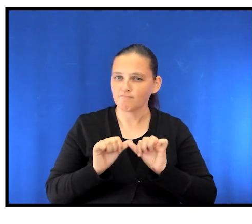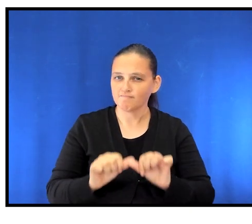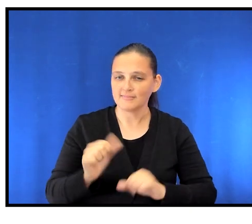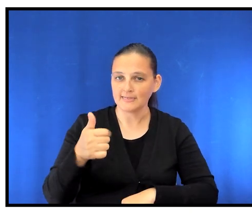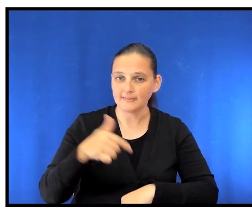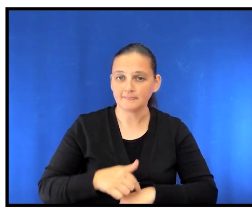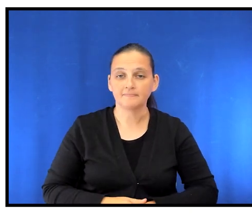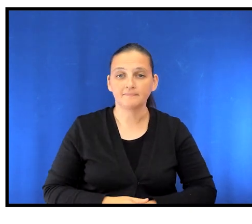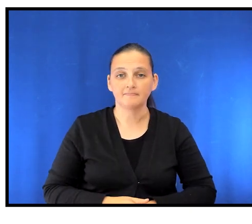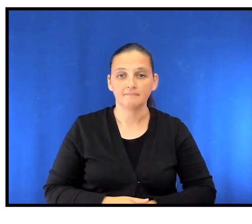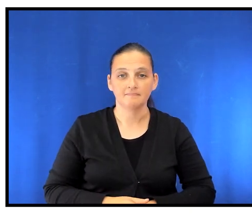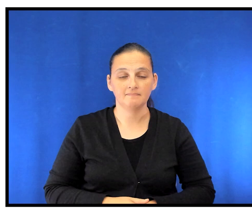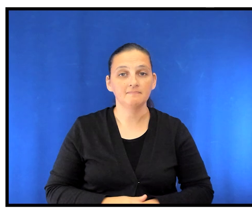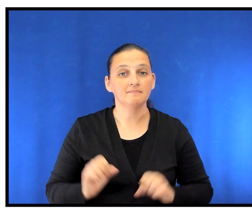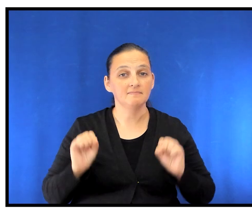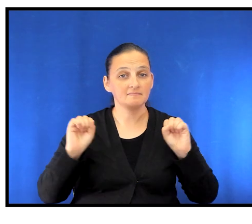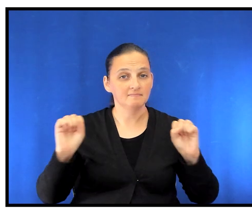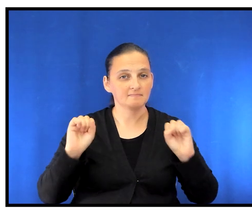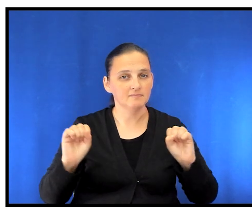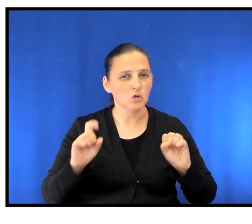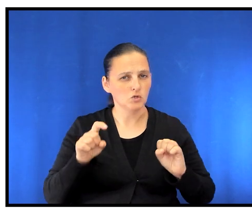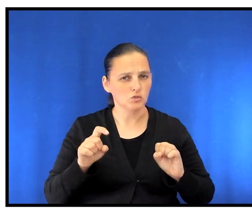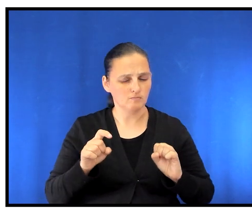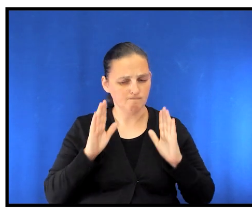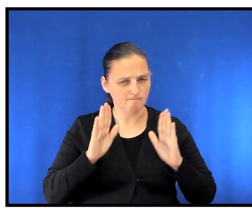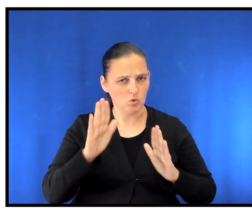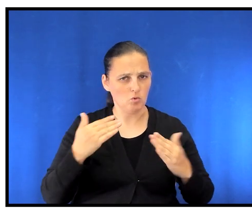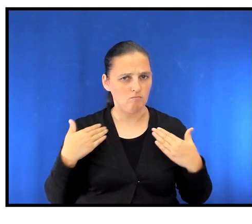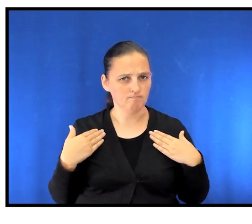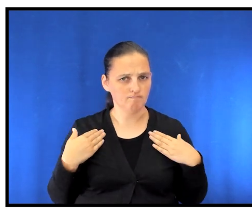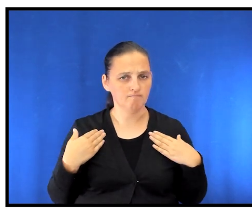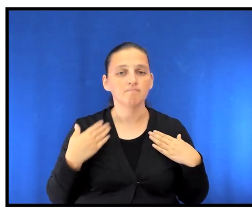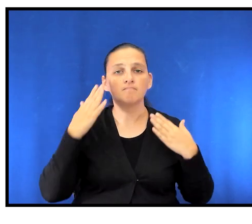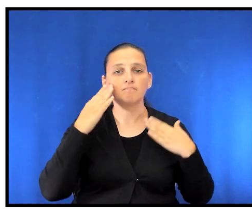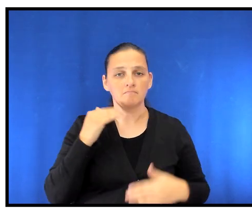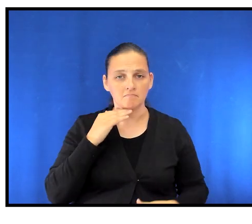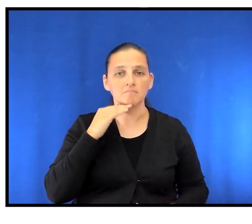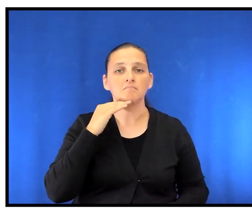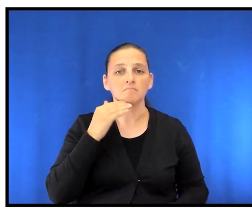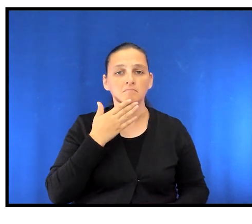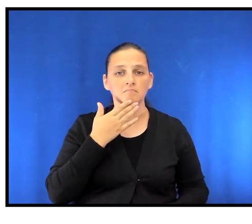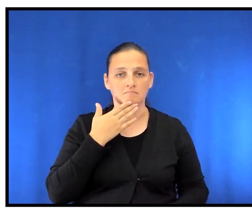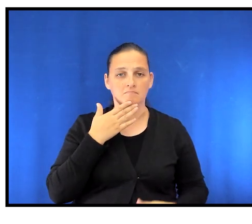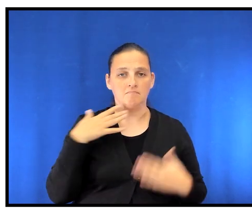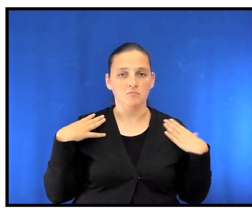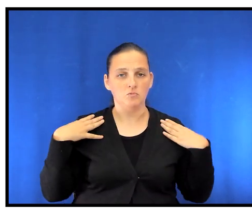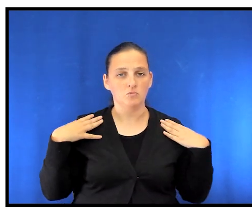When doing these exercises, be aware of your posture. Keep your head up, chin in and shoulders relaxed and back straight.